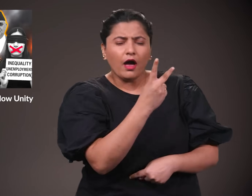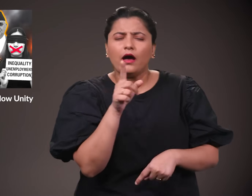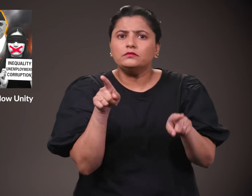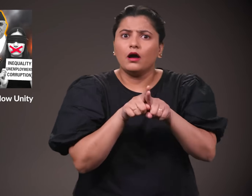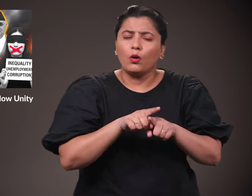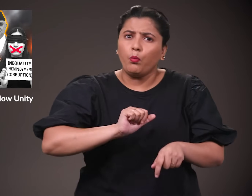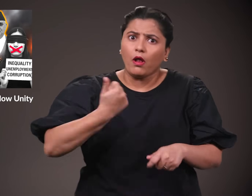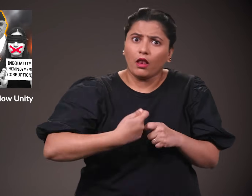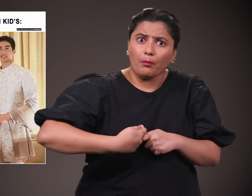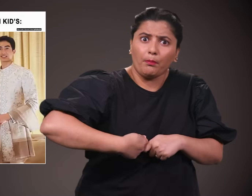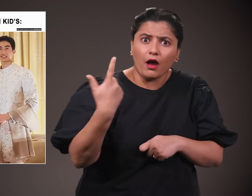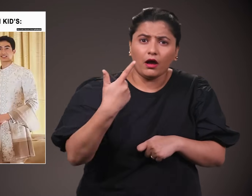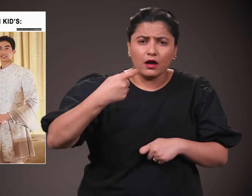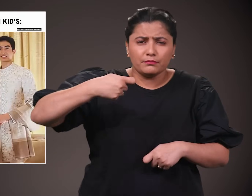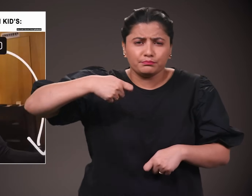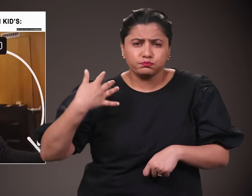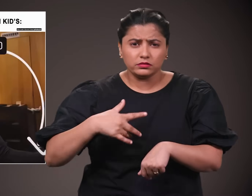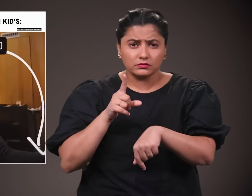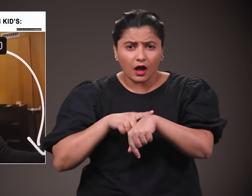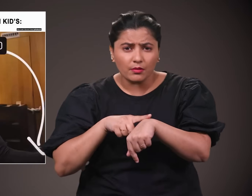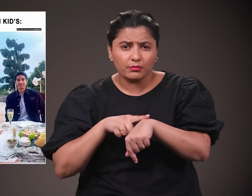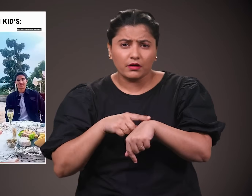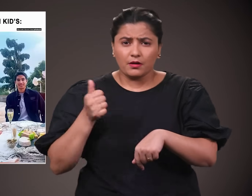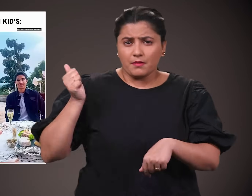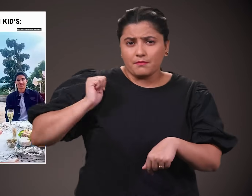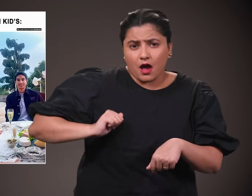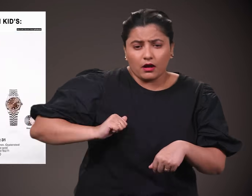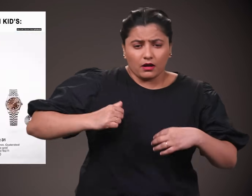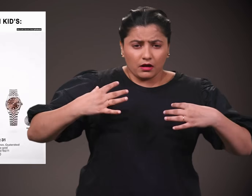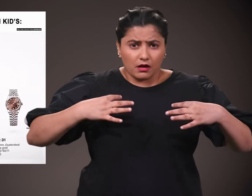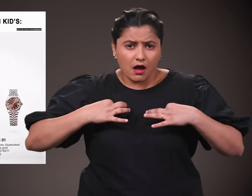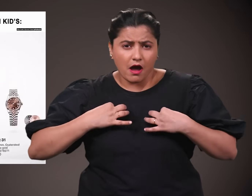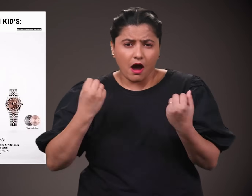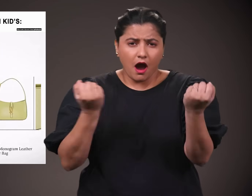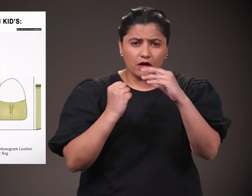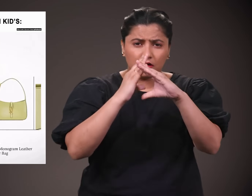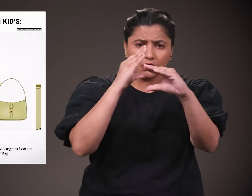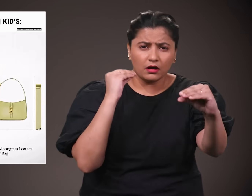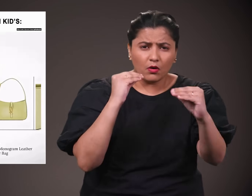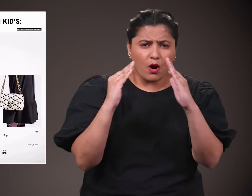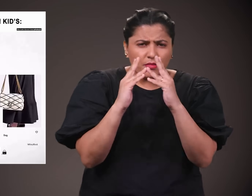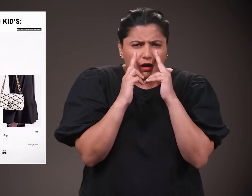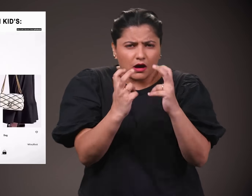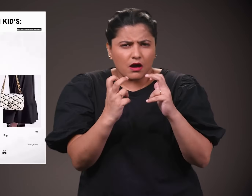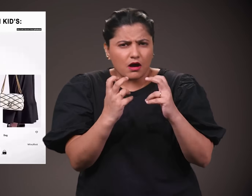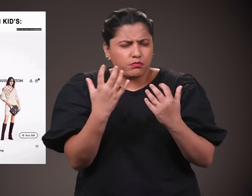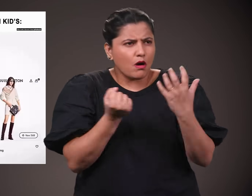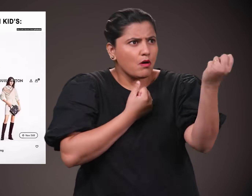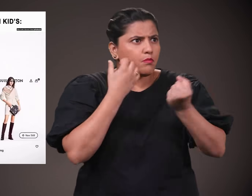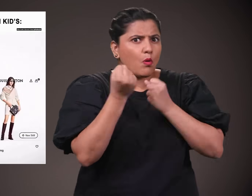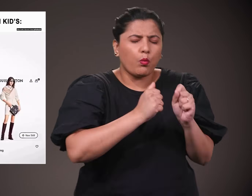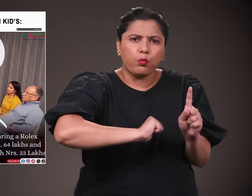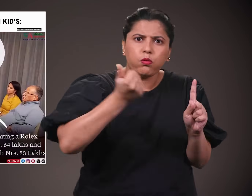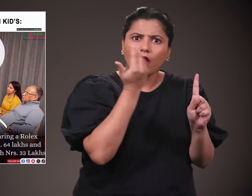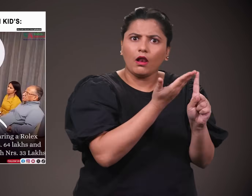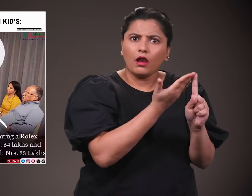The children of these ministers can afford luxury accessories, clothes, cars, and homes.